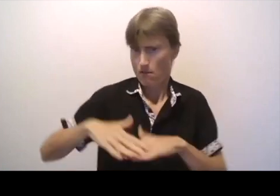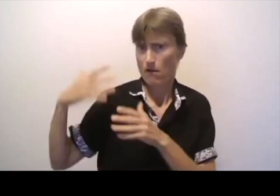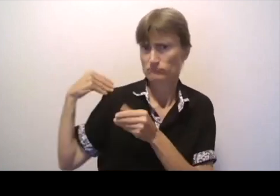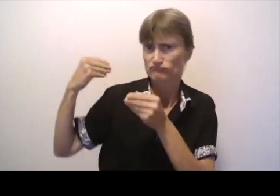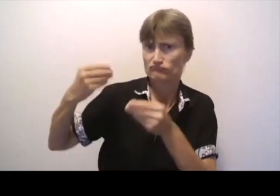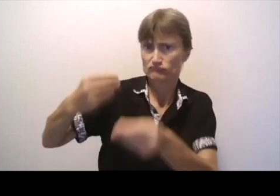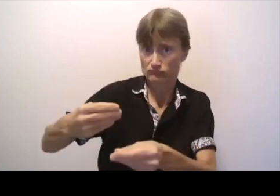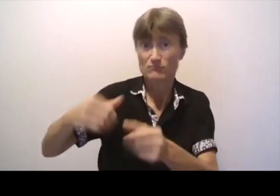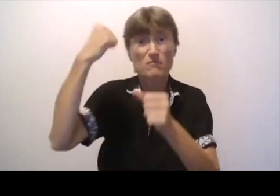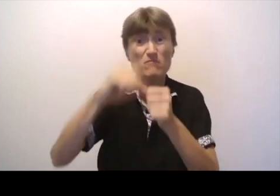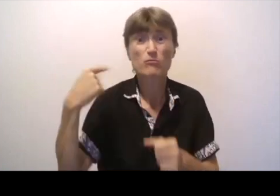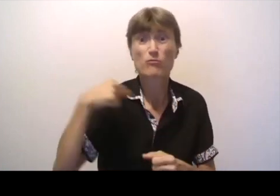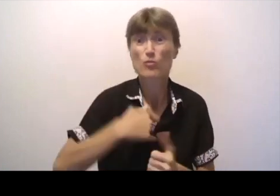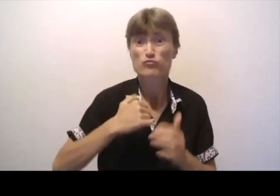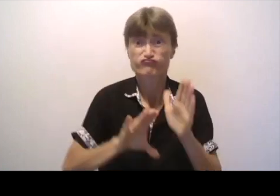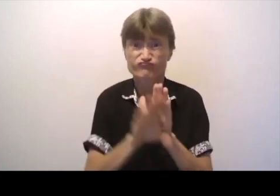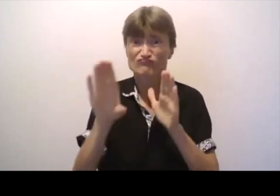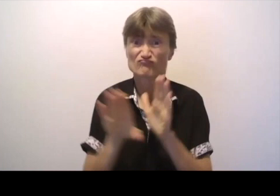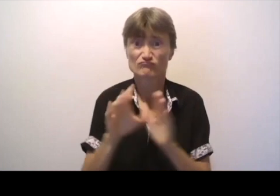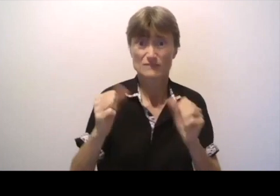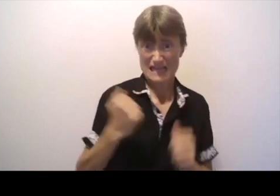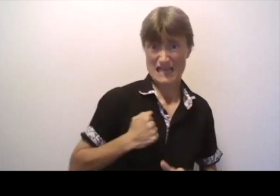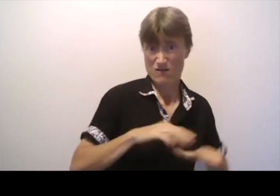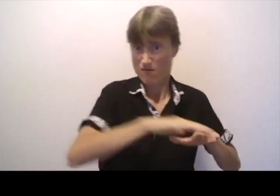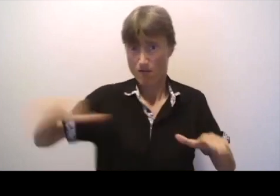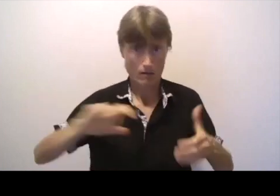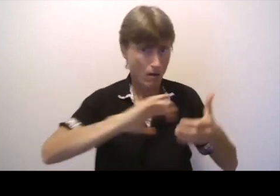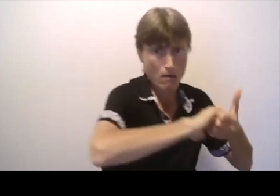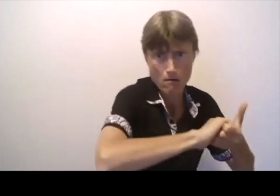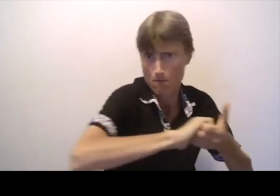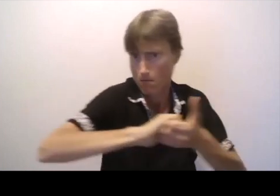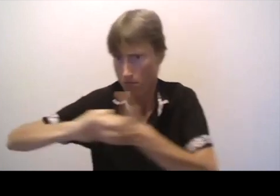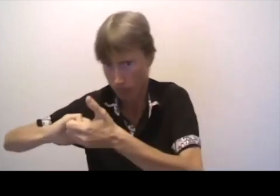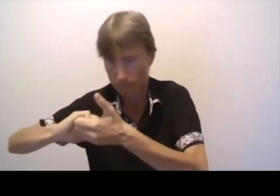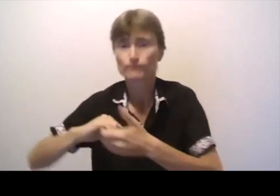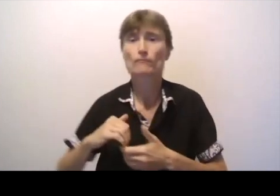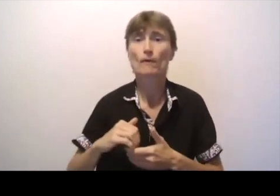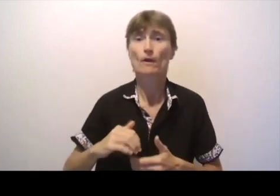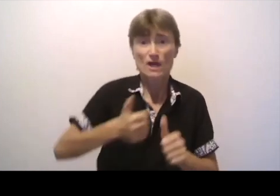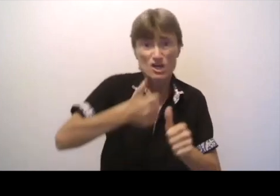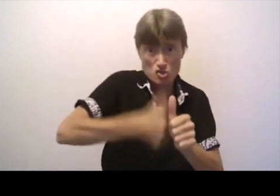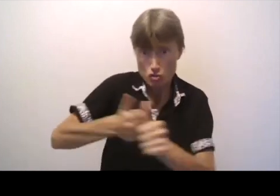we acknowledge that we live work create and play on Indigenous lands both uh